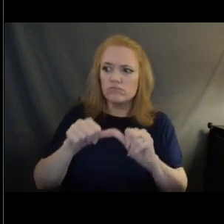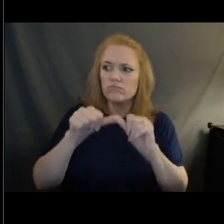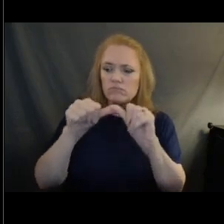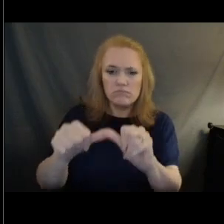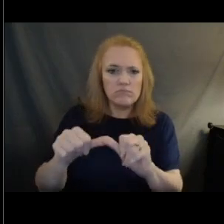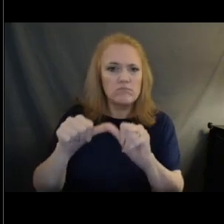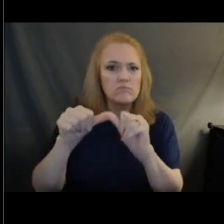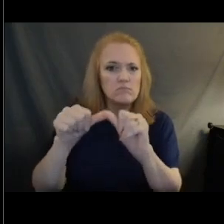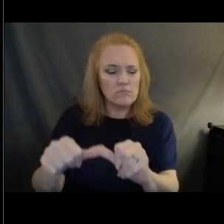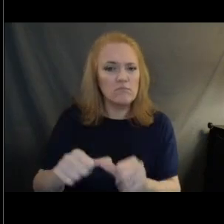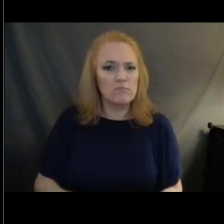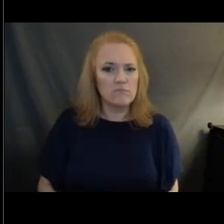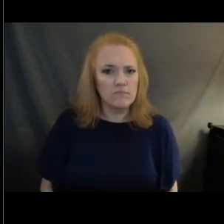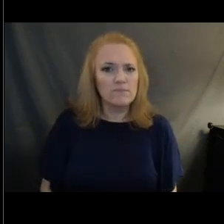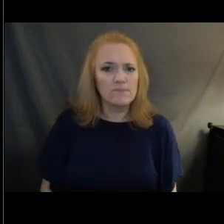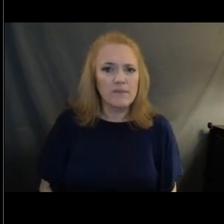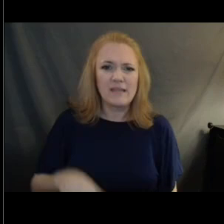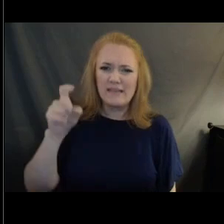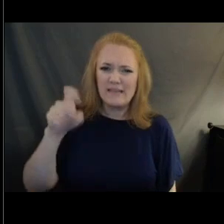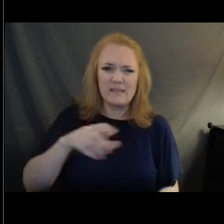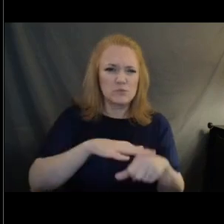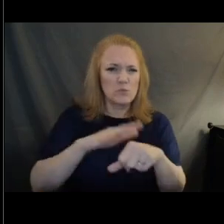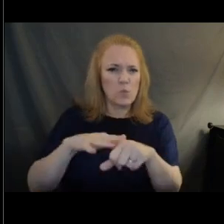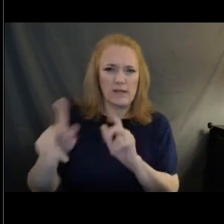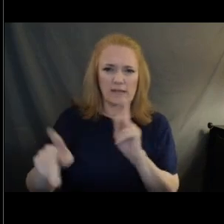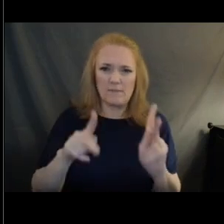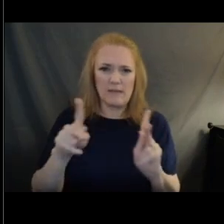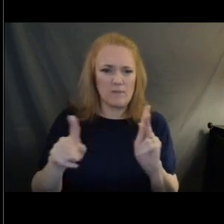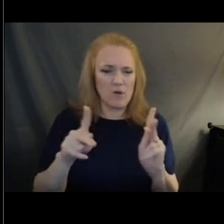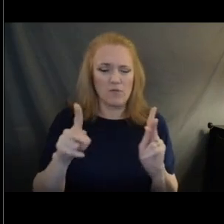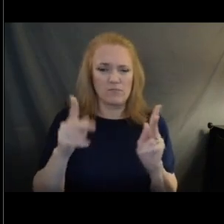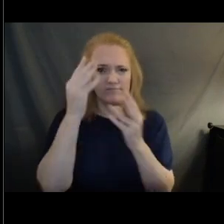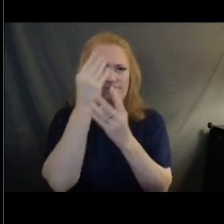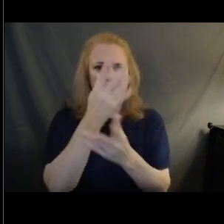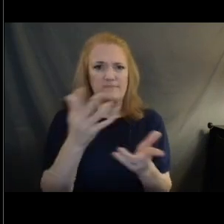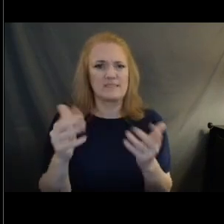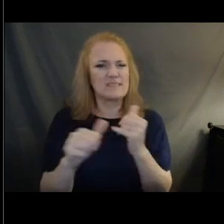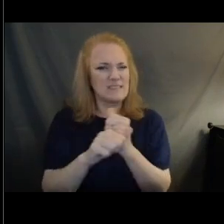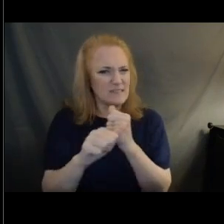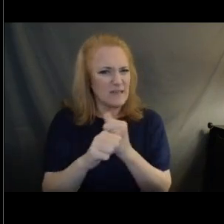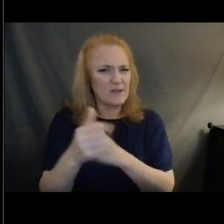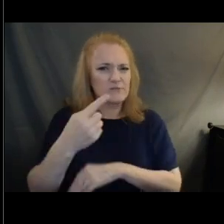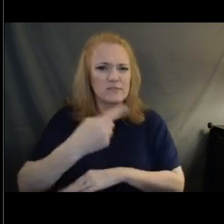were needed to warn the public in advance of some of these more dangerous days. So next slide.